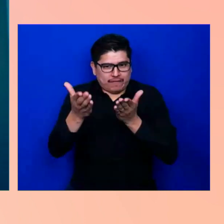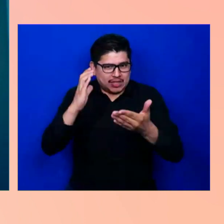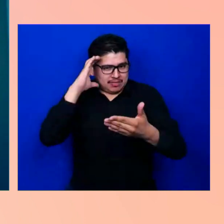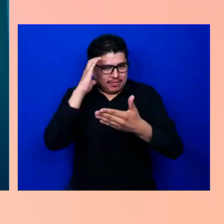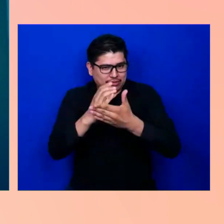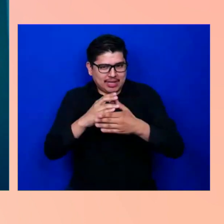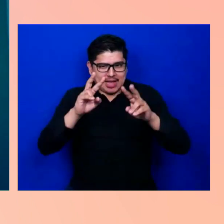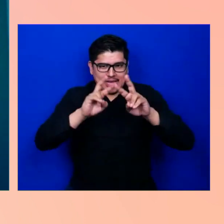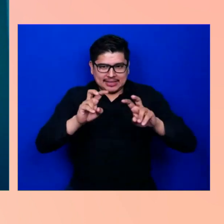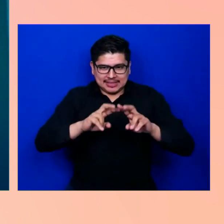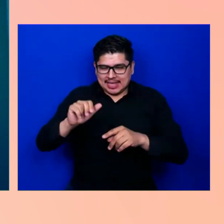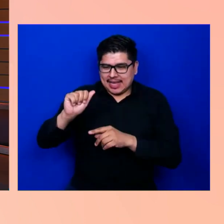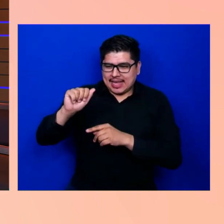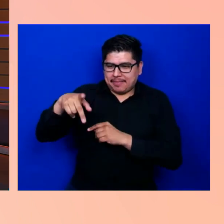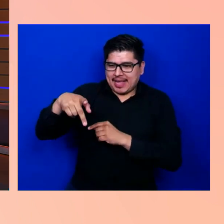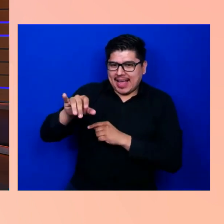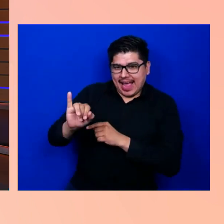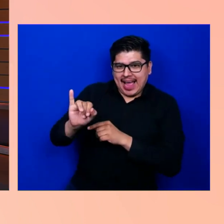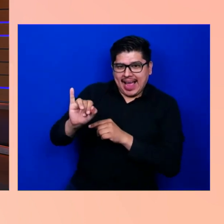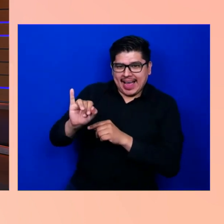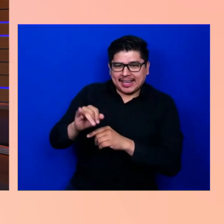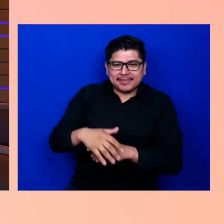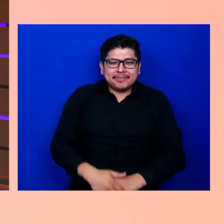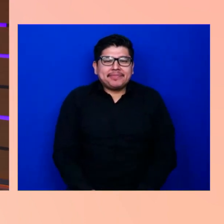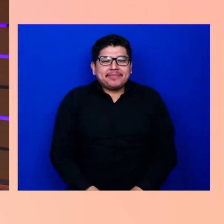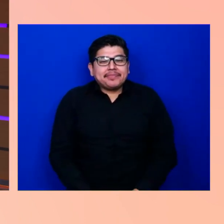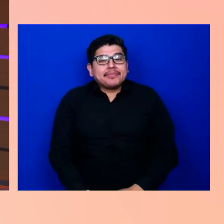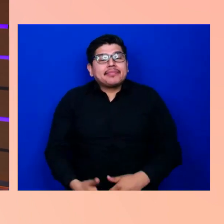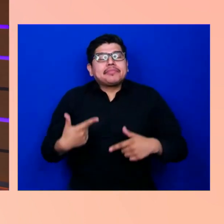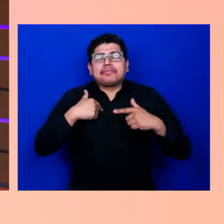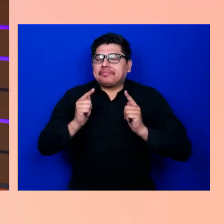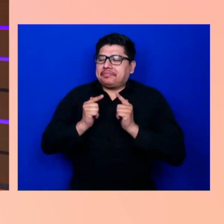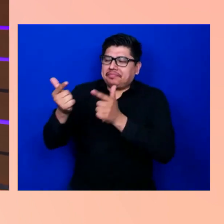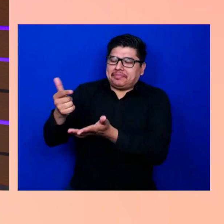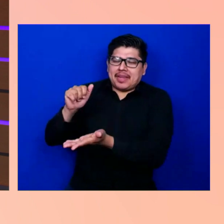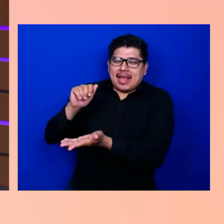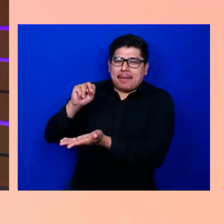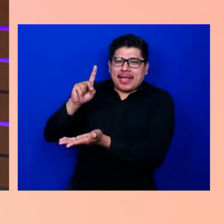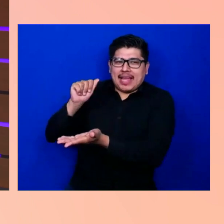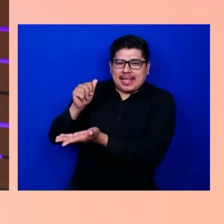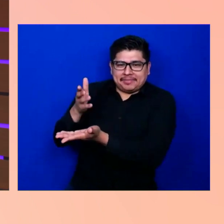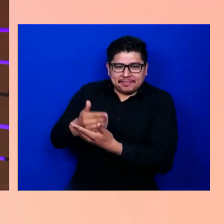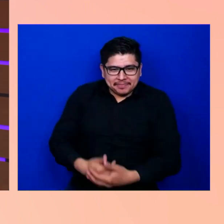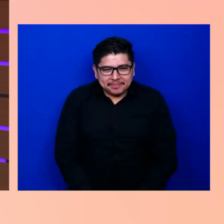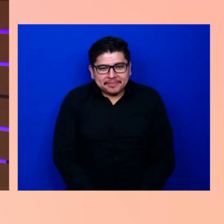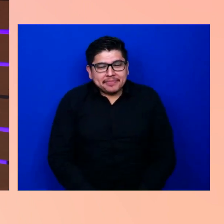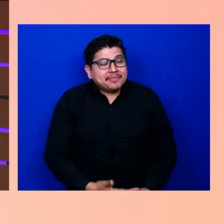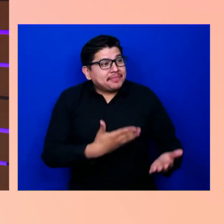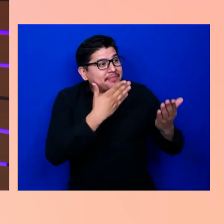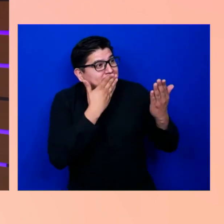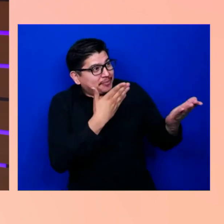Back to you, Amanda. Thanks Jennison. I'm happy to share